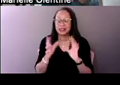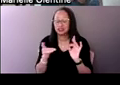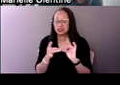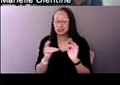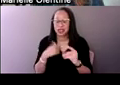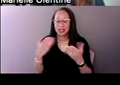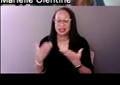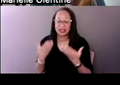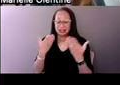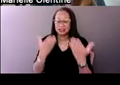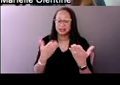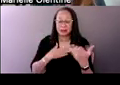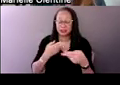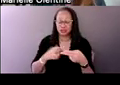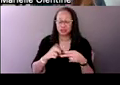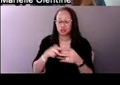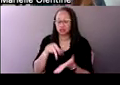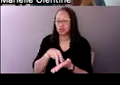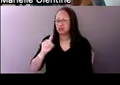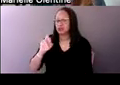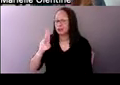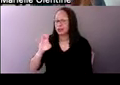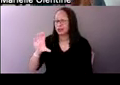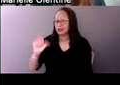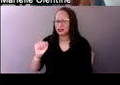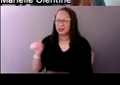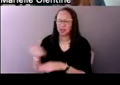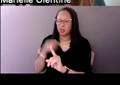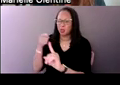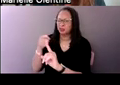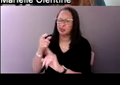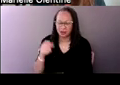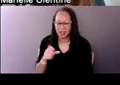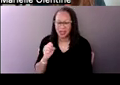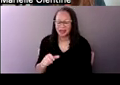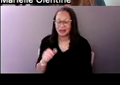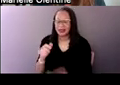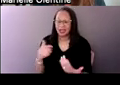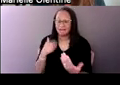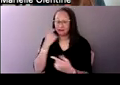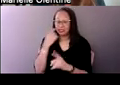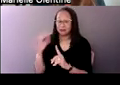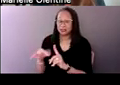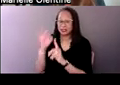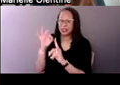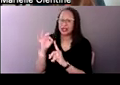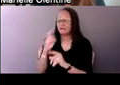to ask for it. Oftentimes, it won't be offered up front, and that for us was really instrumental in